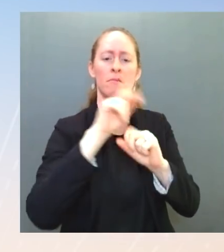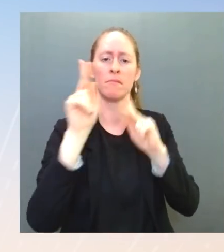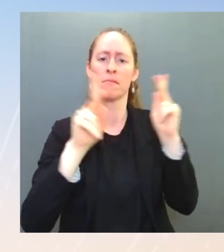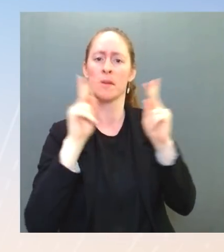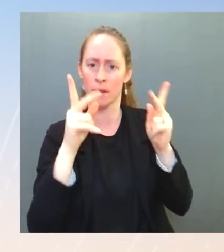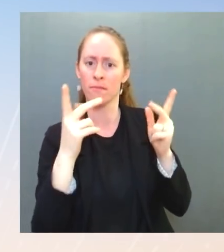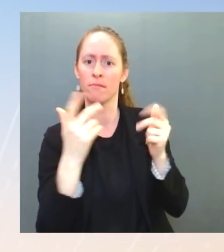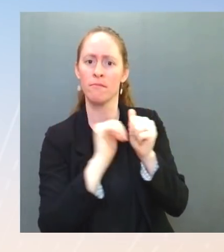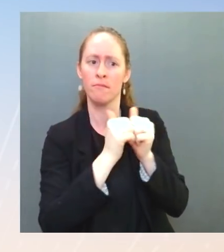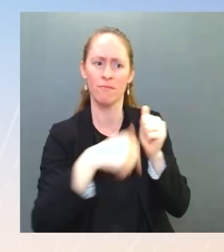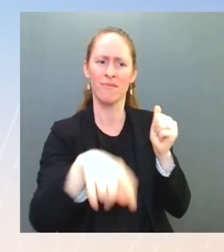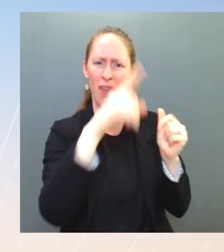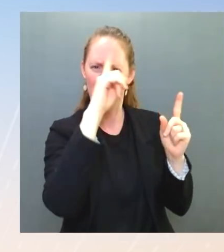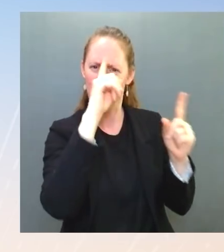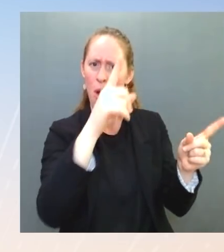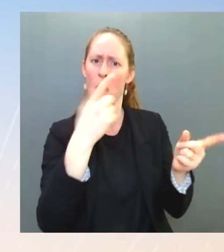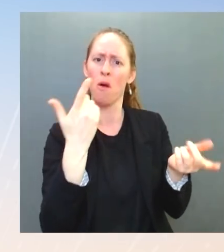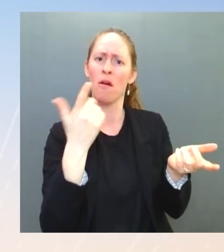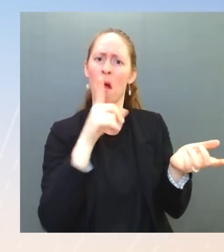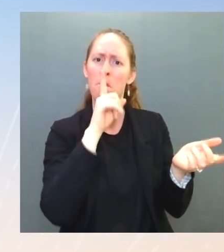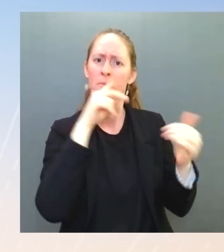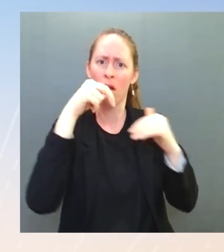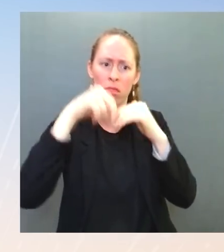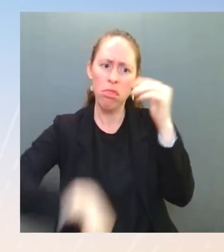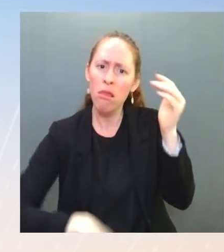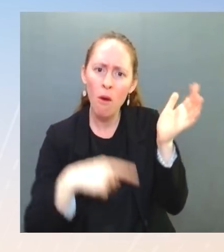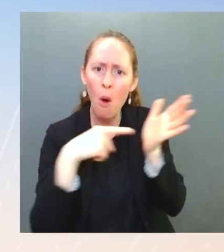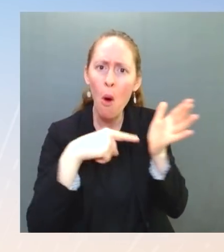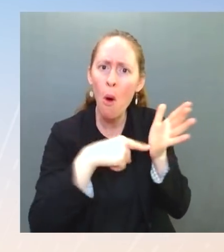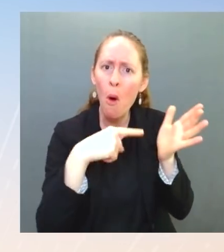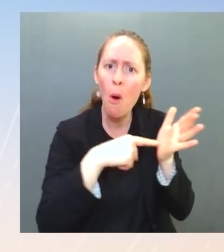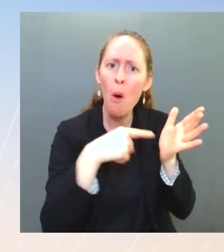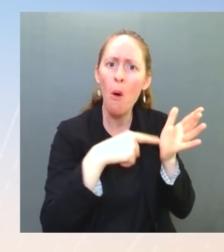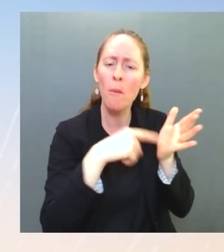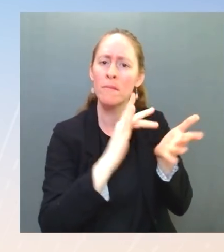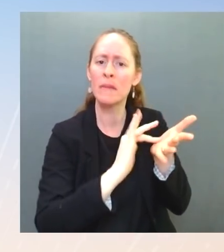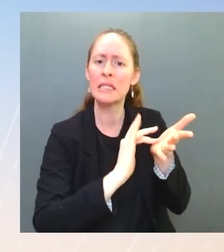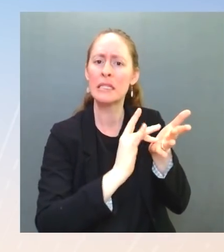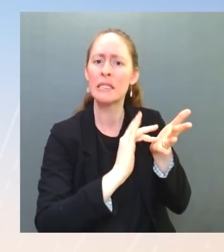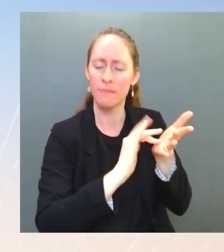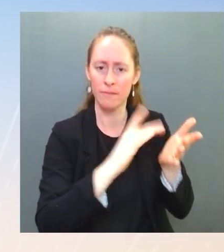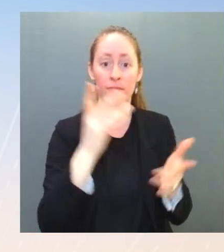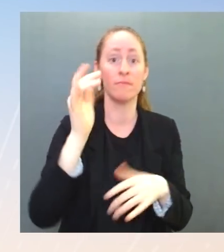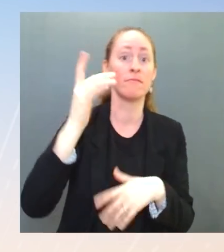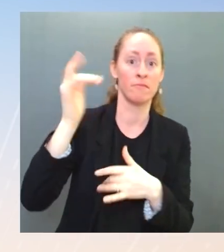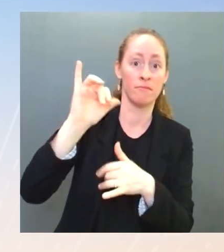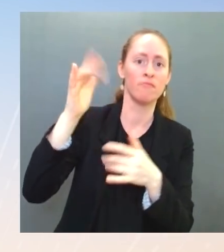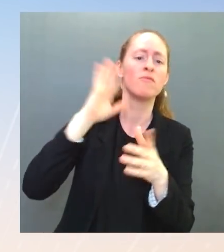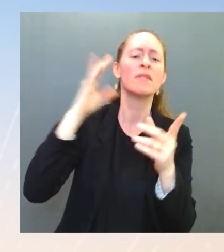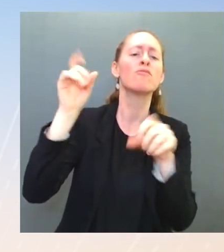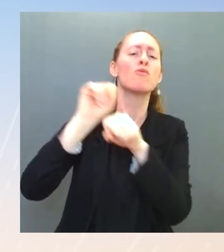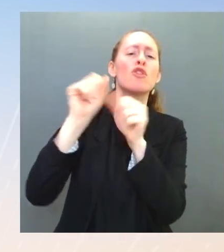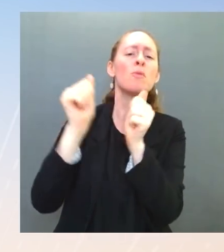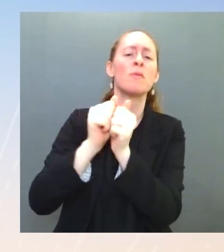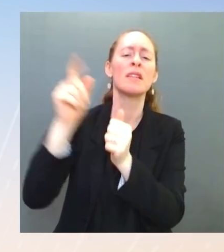including HHS Secretary Becerra, CFPB Director Chopra, and OMB Director Young.